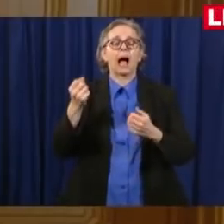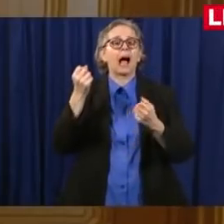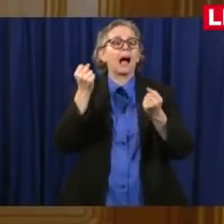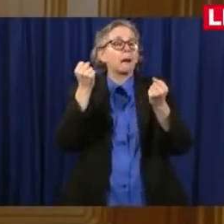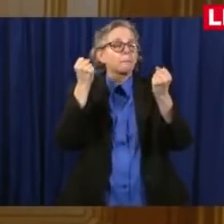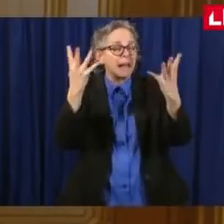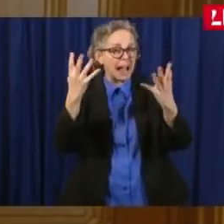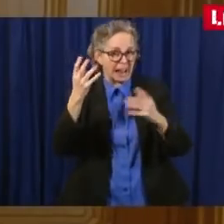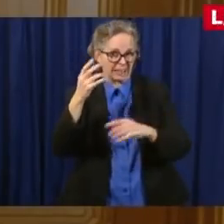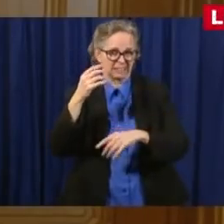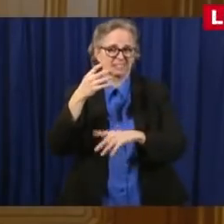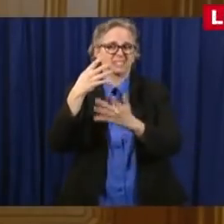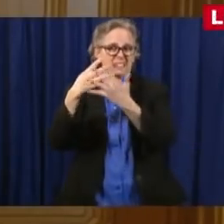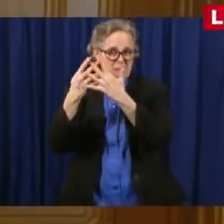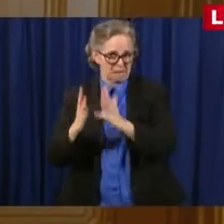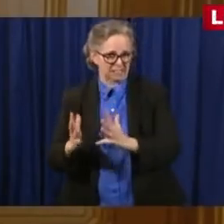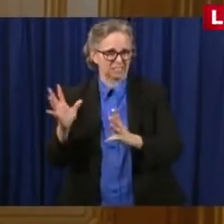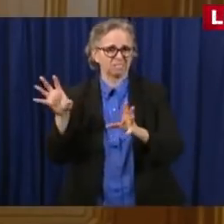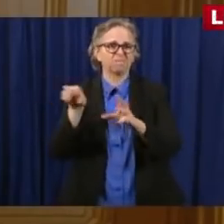17 INMATES.